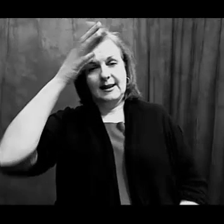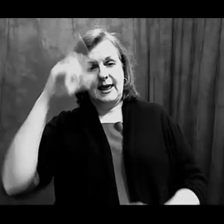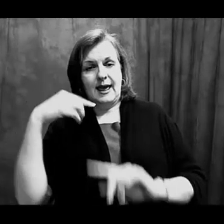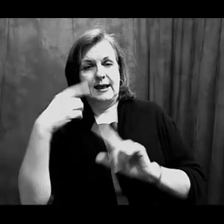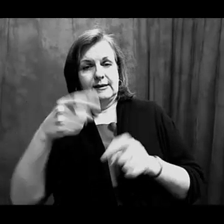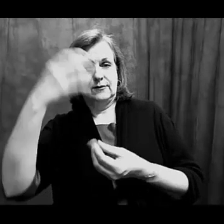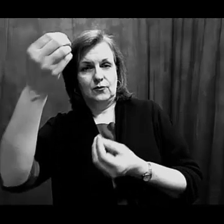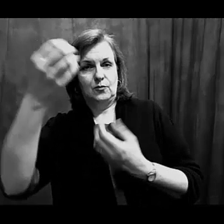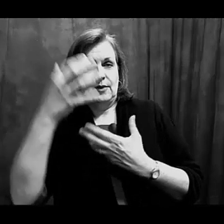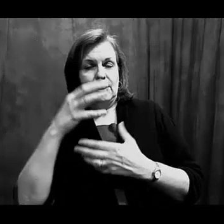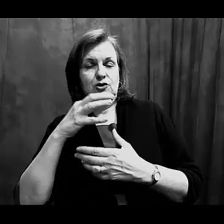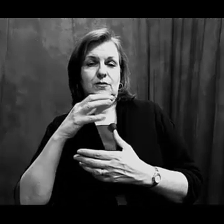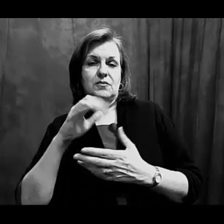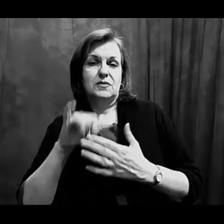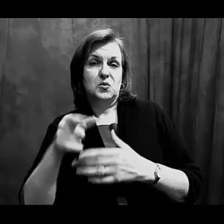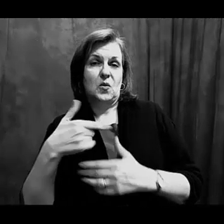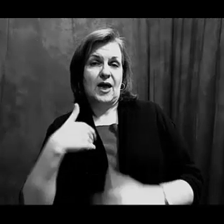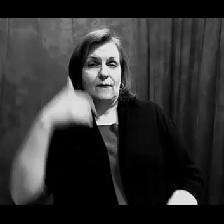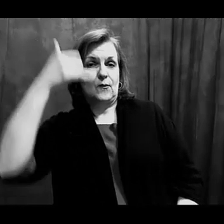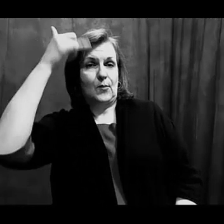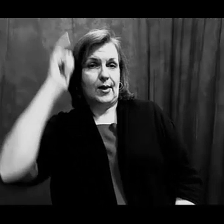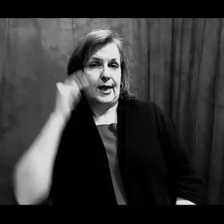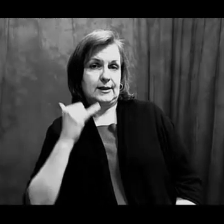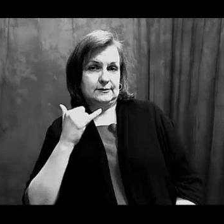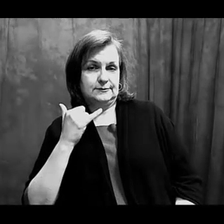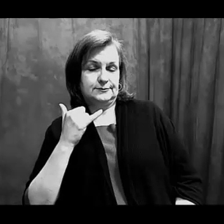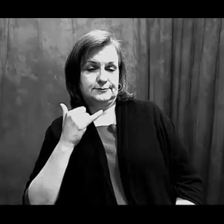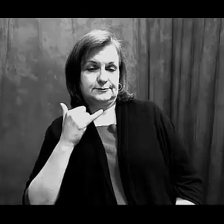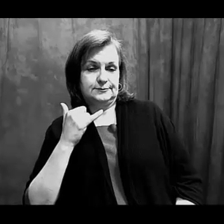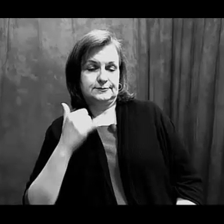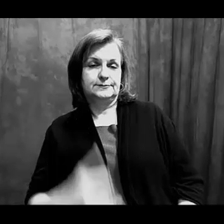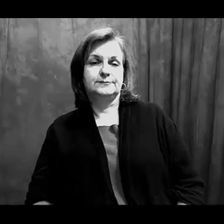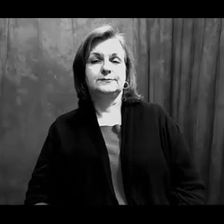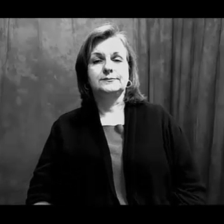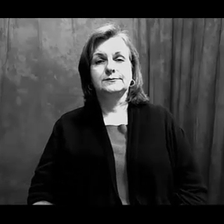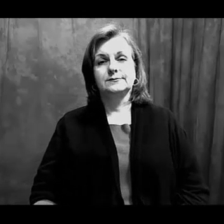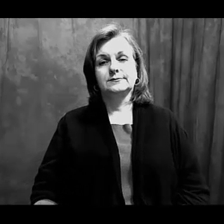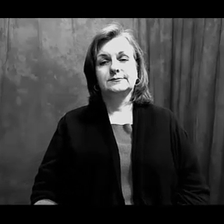but dad is gonna maybe tell you you're going to have blond hair